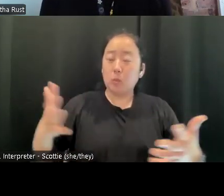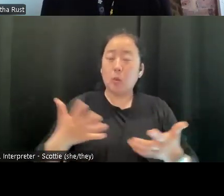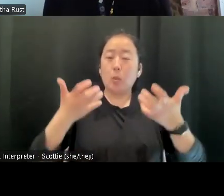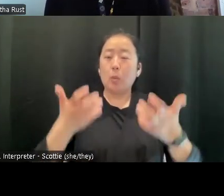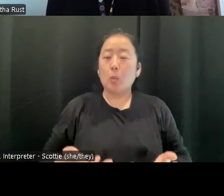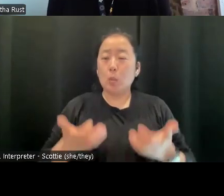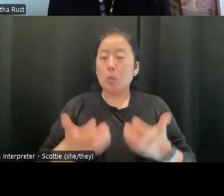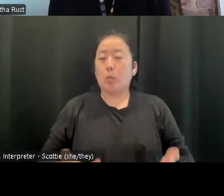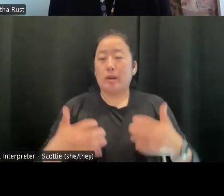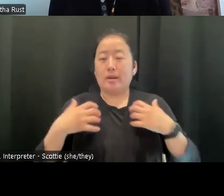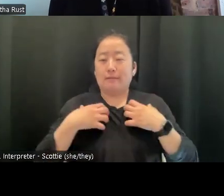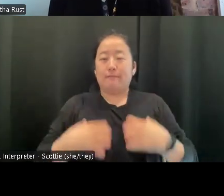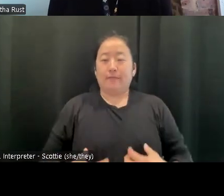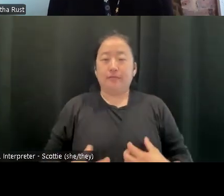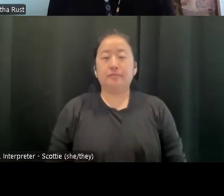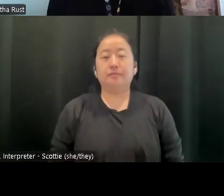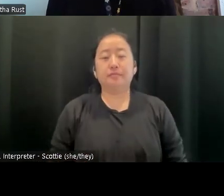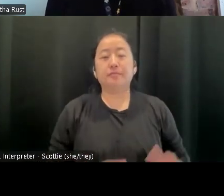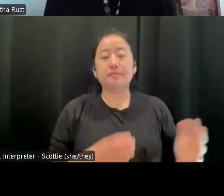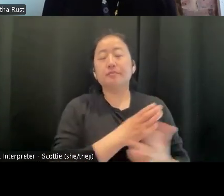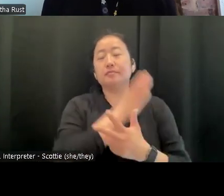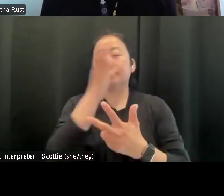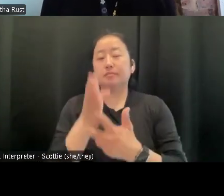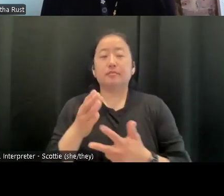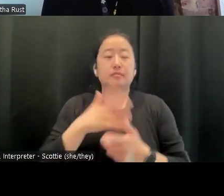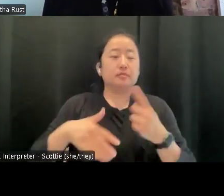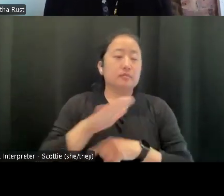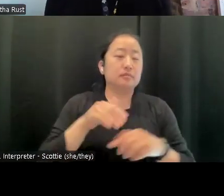Our next stop on our virtual tour is our environmental access lab.